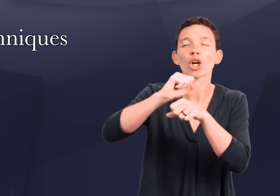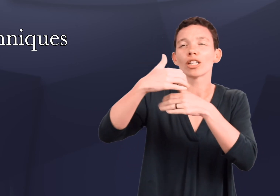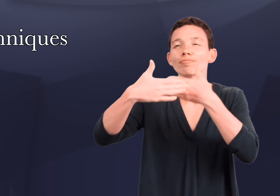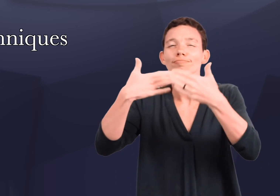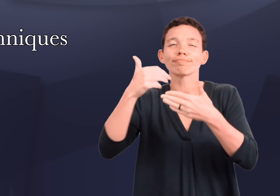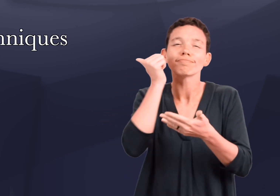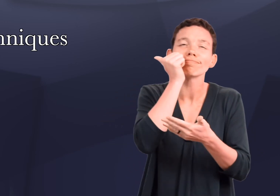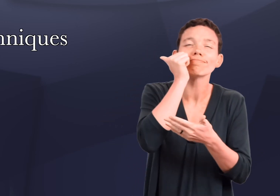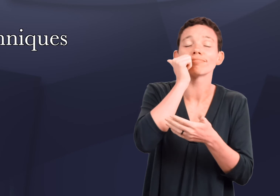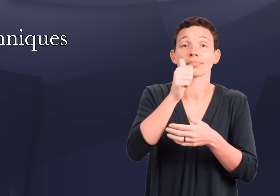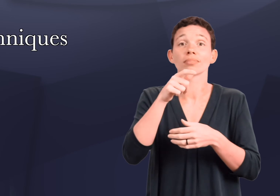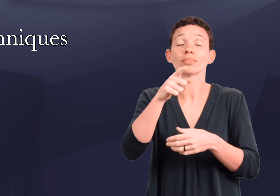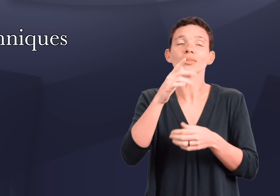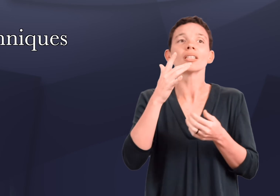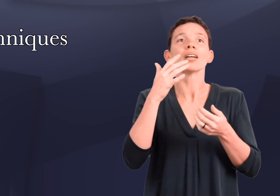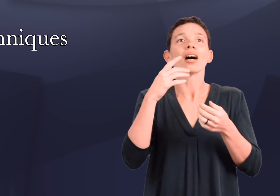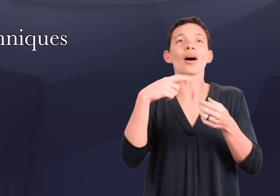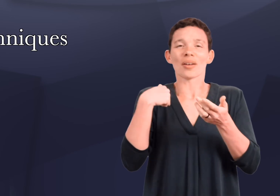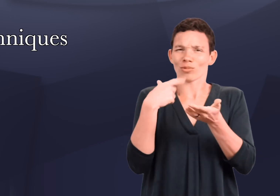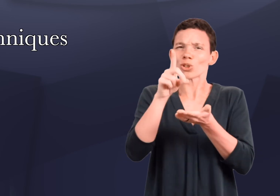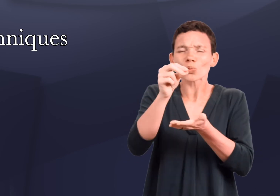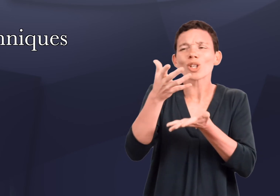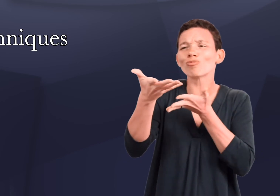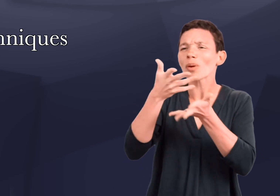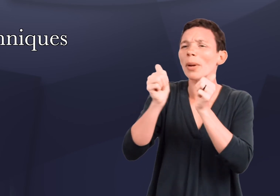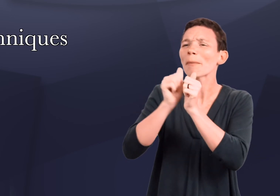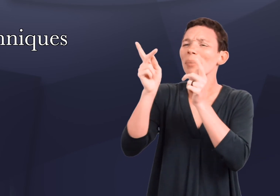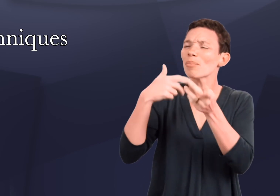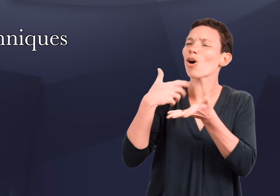I interact and engage with different people, and sometimes I realize